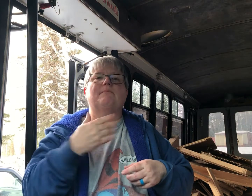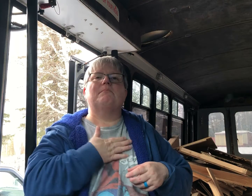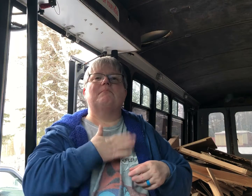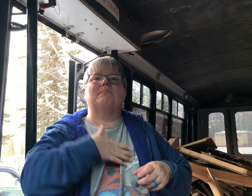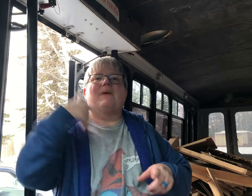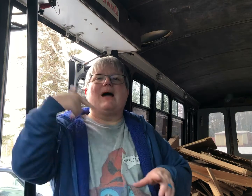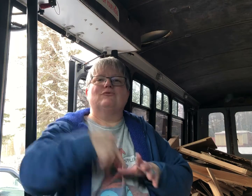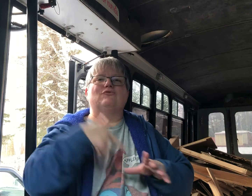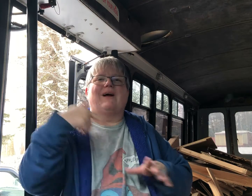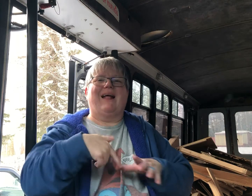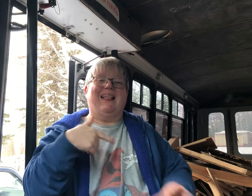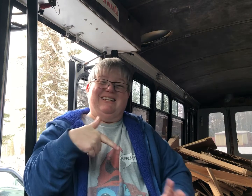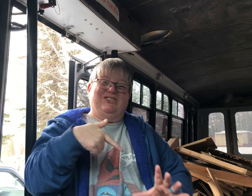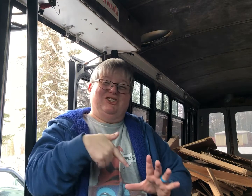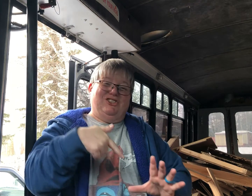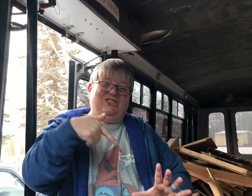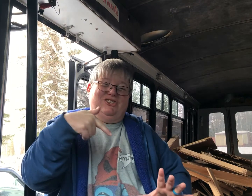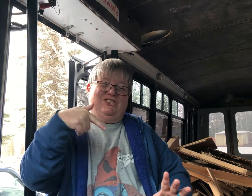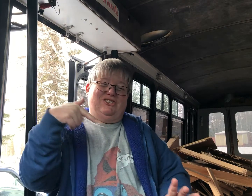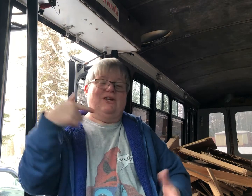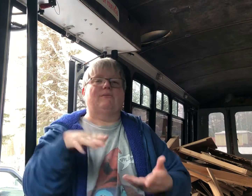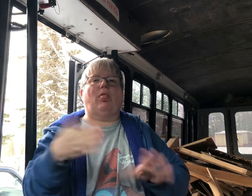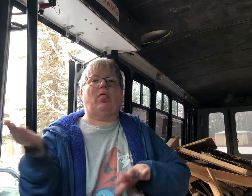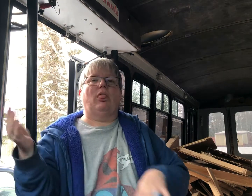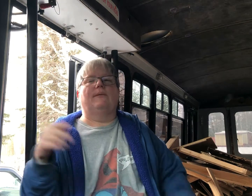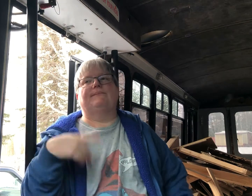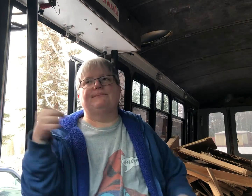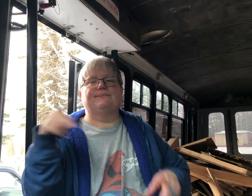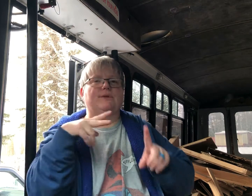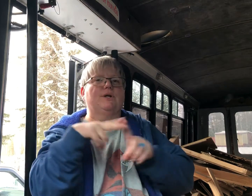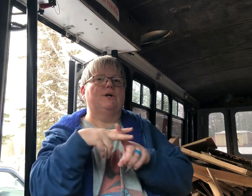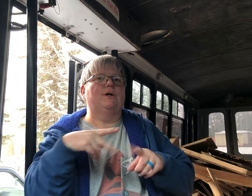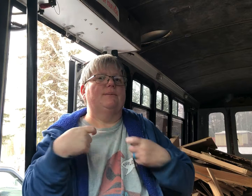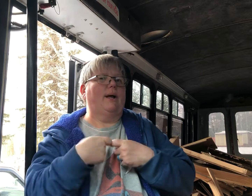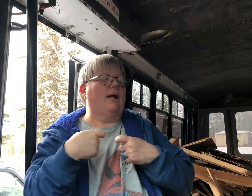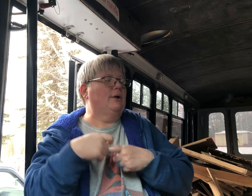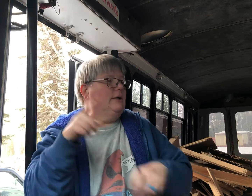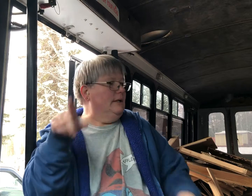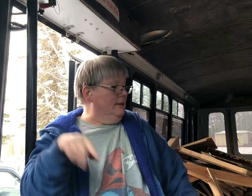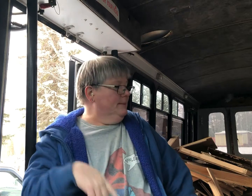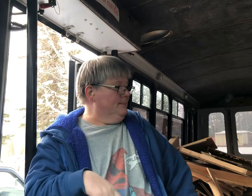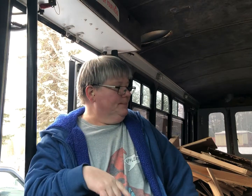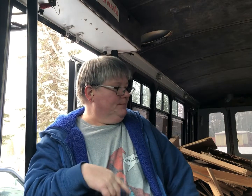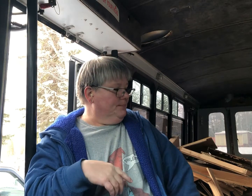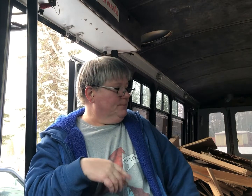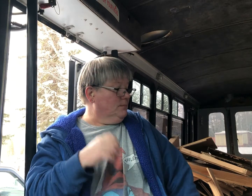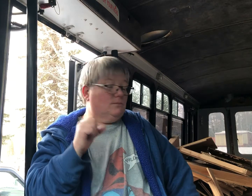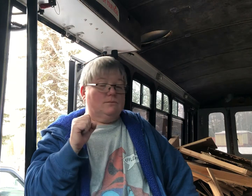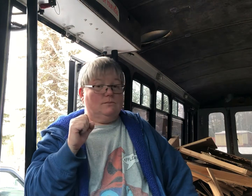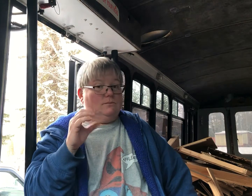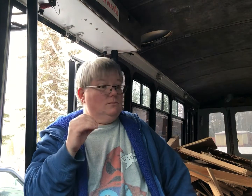and my drill... I got one of them out and it died. So I have it on the battery charger.